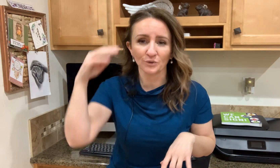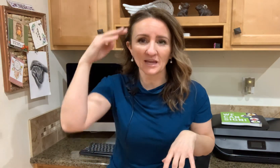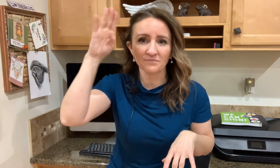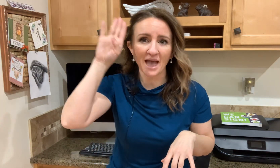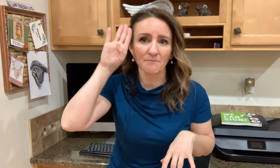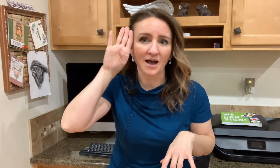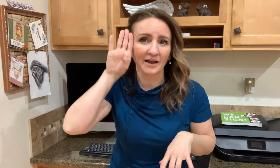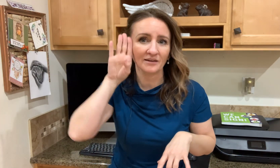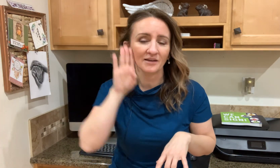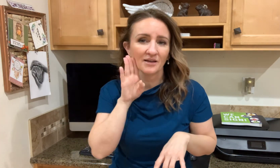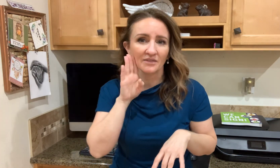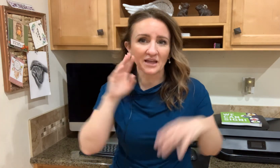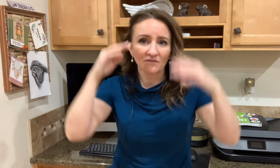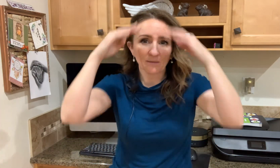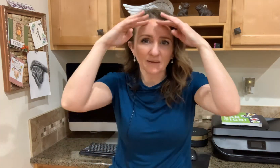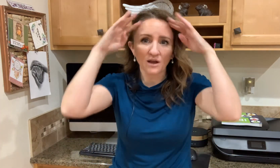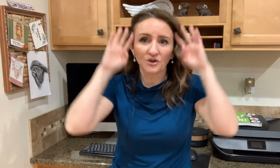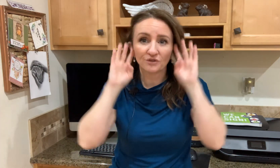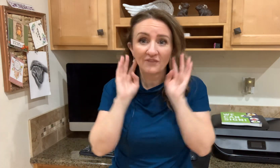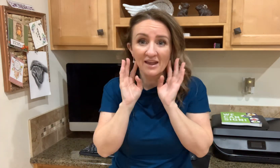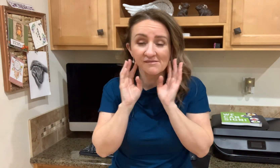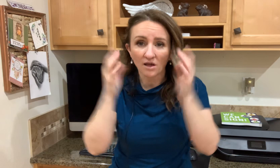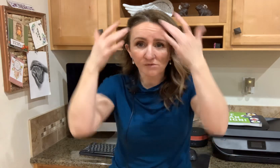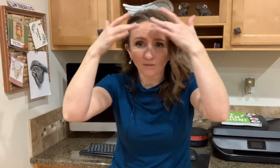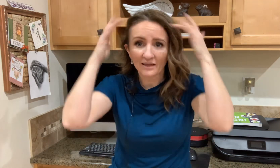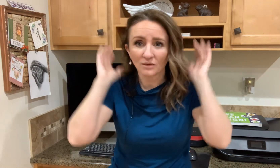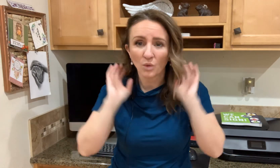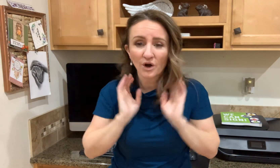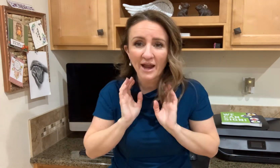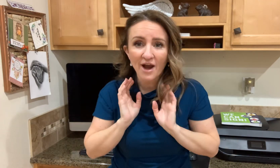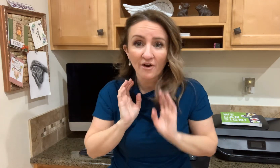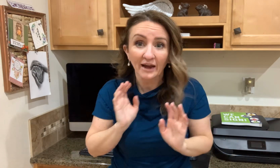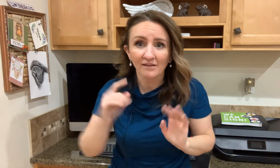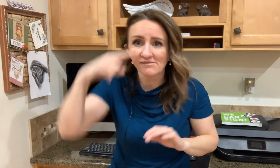keep that in mind, think of it being on your face also, like the where hair is,